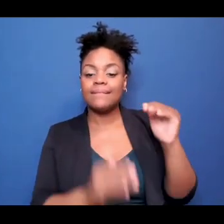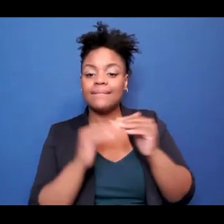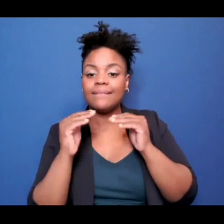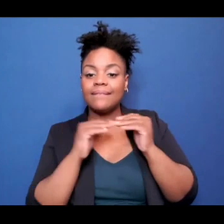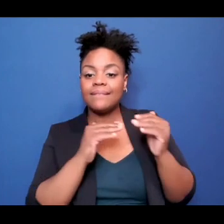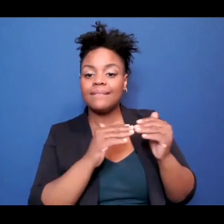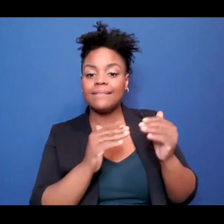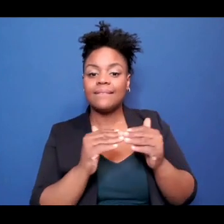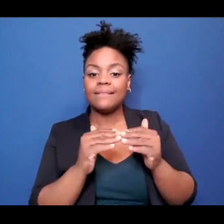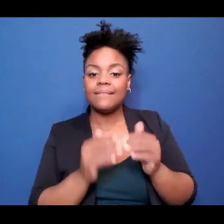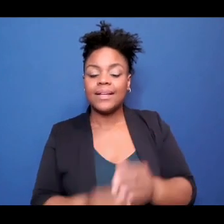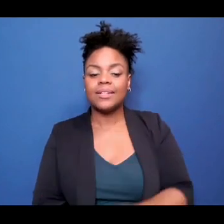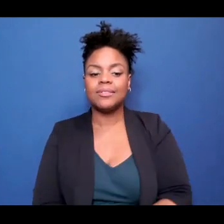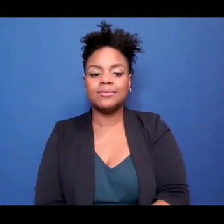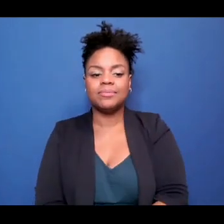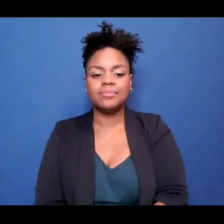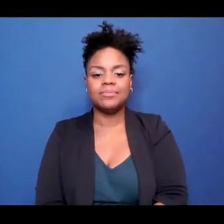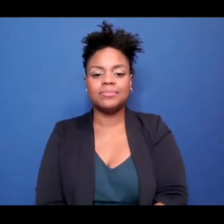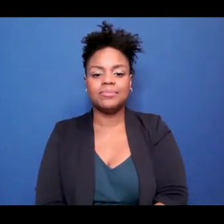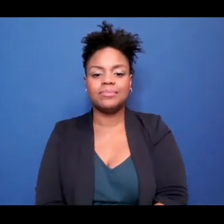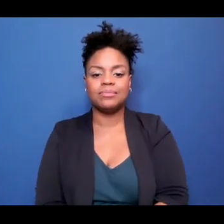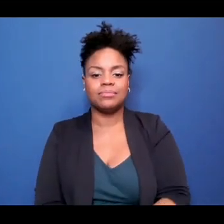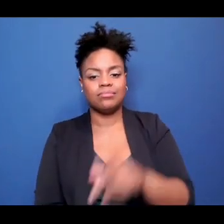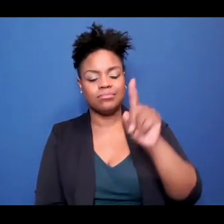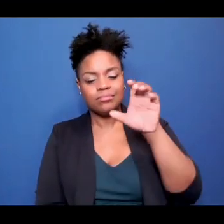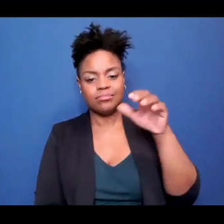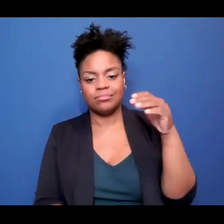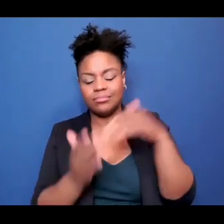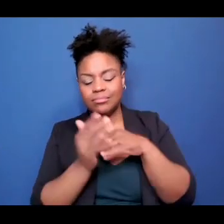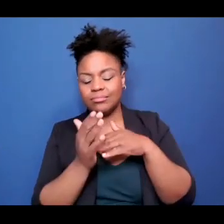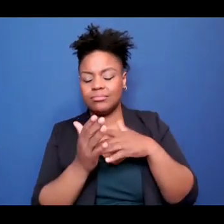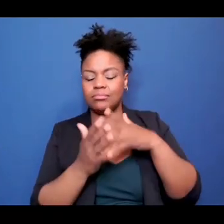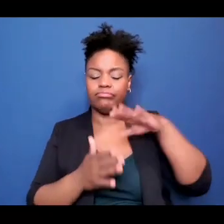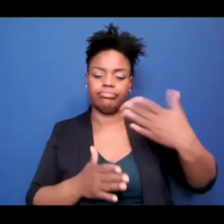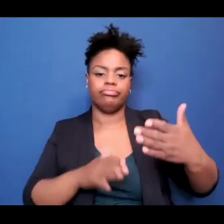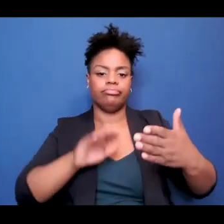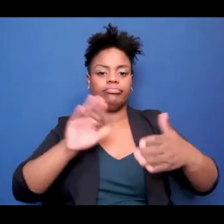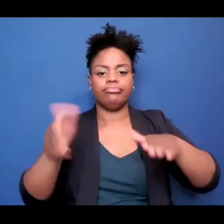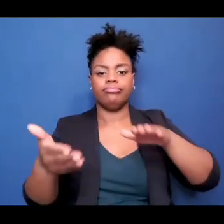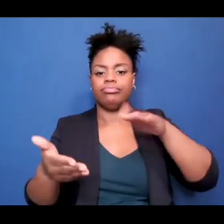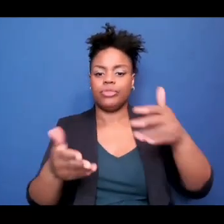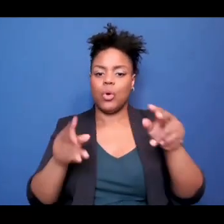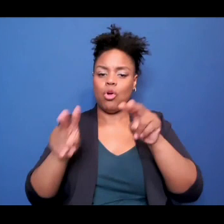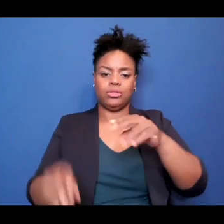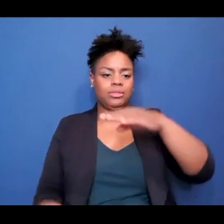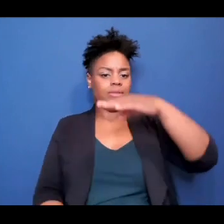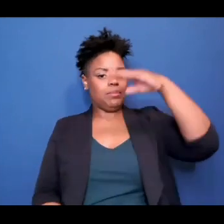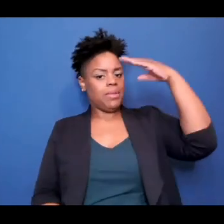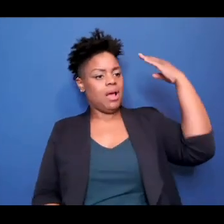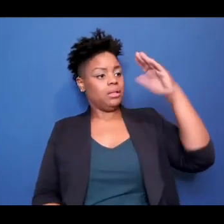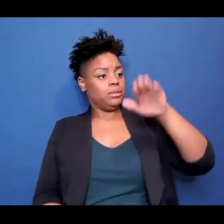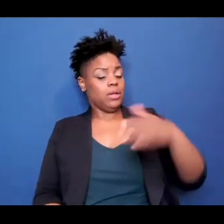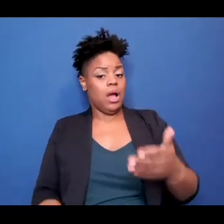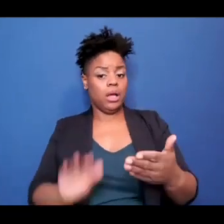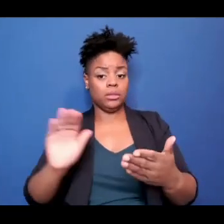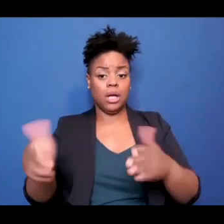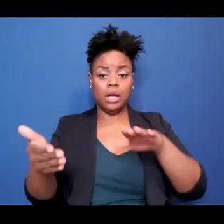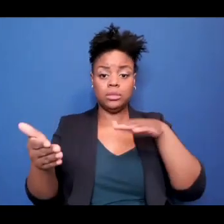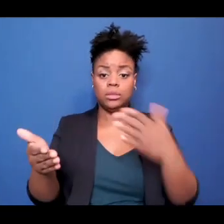ADVOCATE ITS ROLE AS WELL-BEING OF POPULUS AS HUNDREDS OF THOUSANDS DIE OR UNLESS IT'S HAVING TO WATCH BLACK DEATHS BE